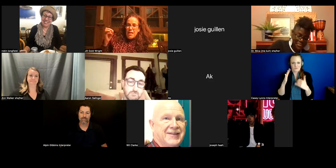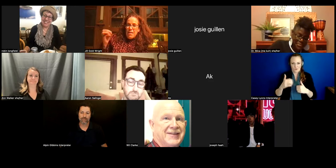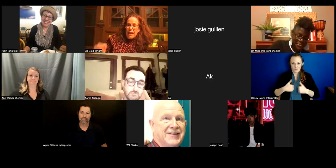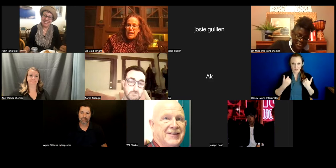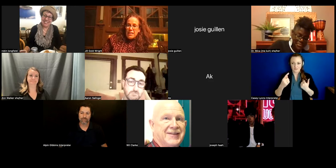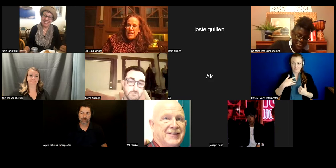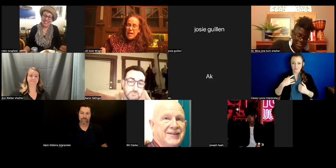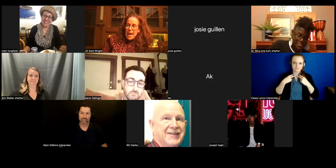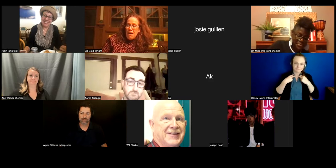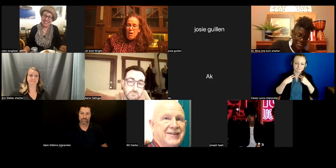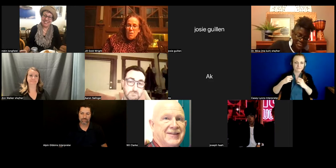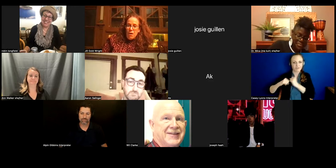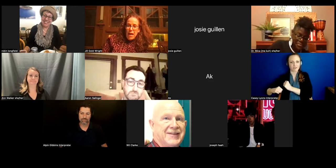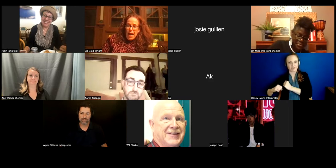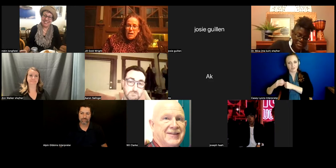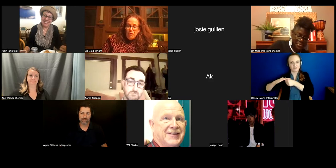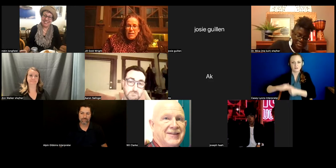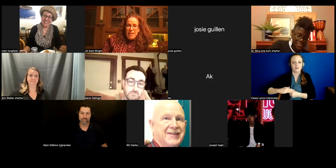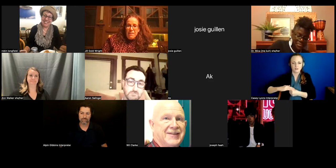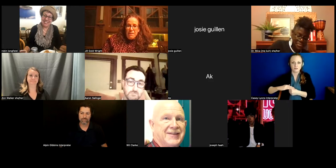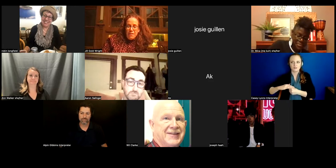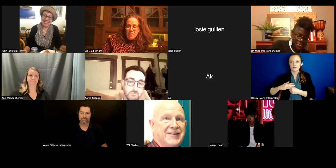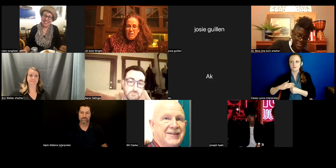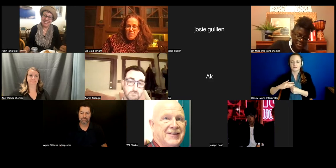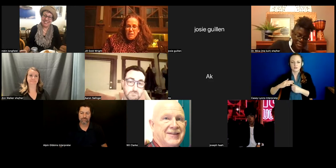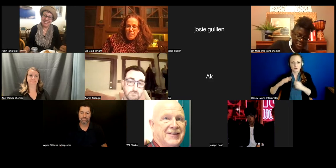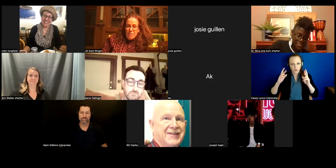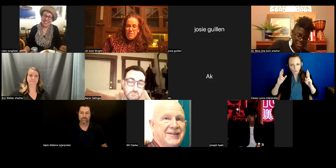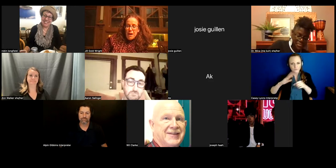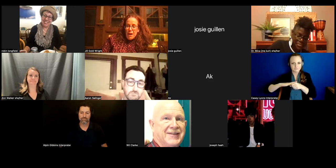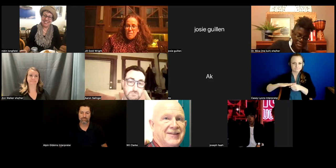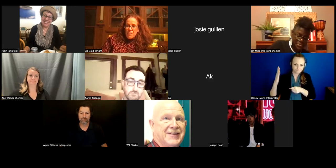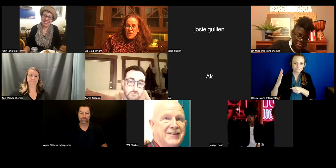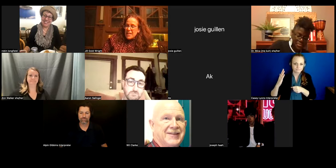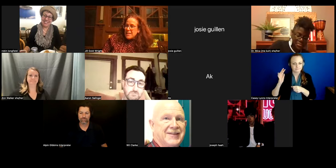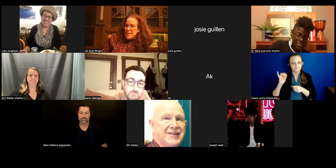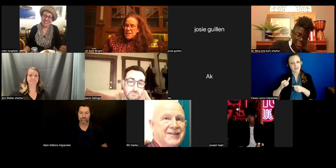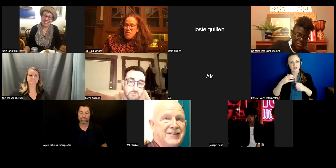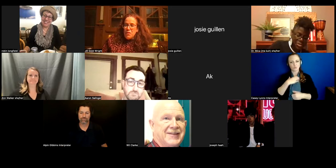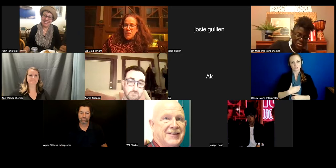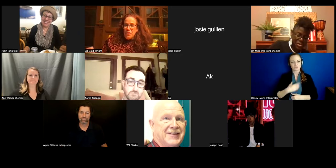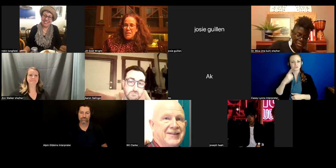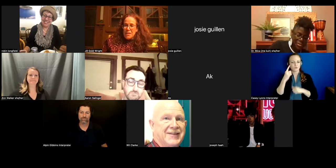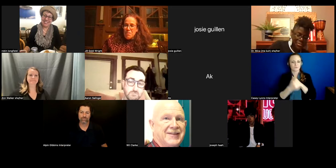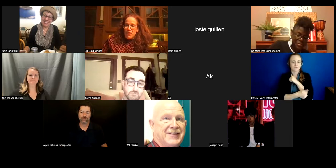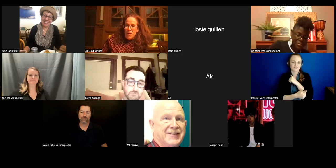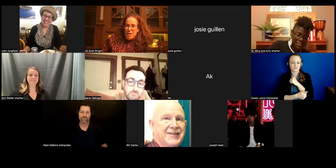20:15:25 That is narrow and oppressive so that's it that's a beautiful that's a beautiful